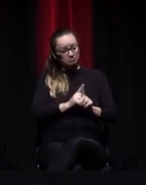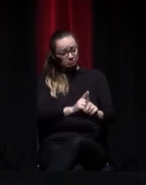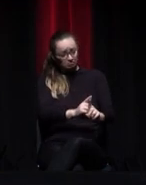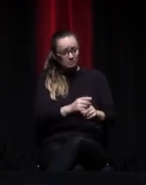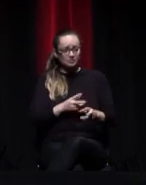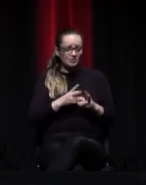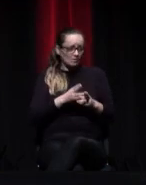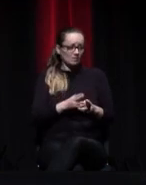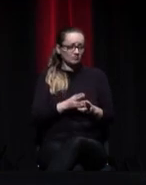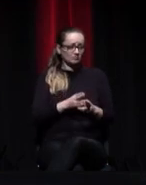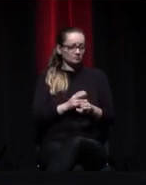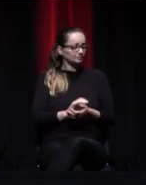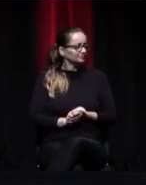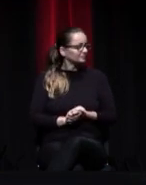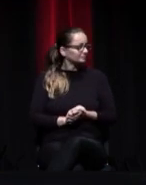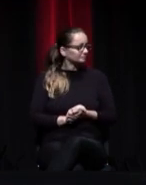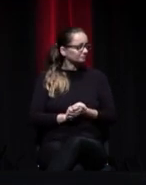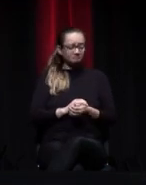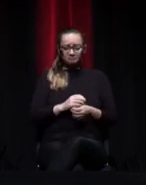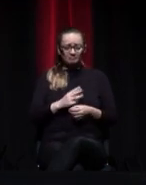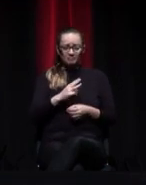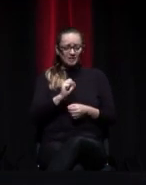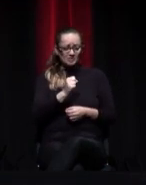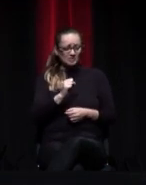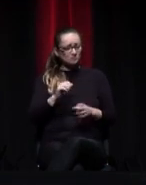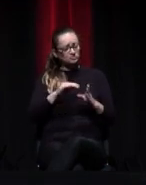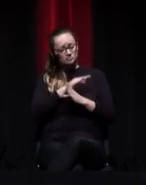twice as high, and in three seconds everyone's screaming to one another